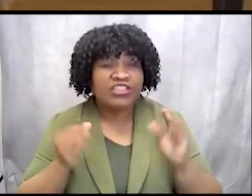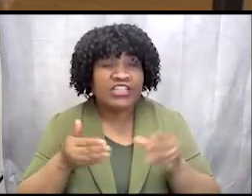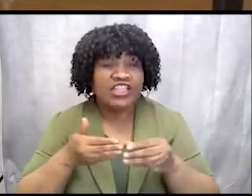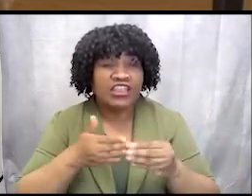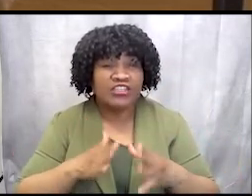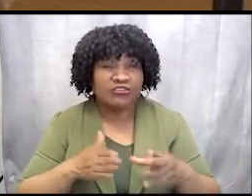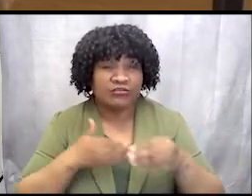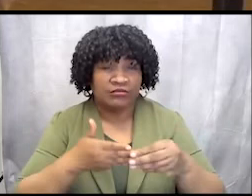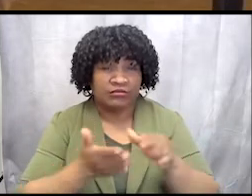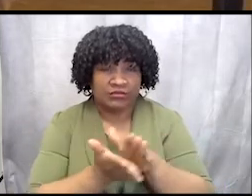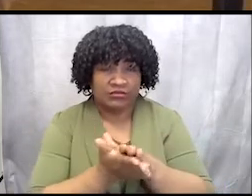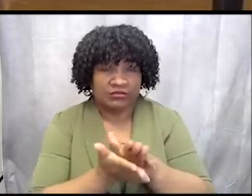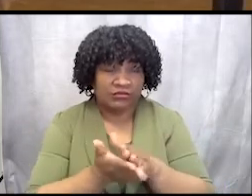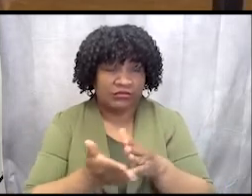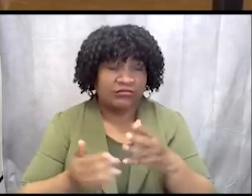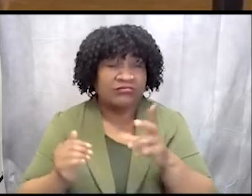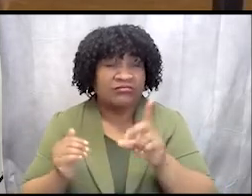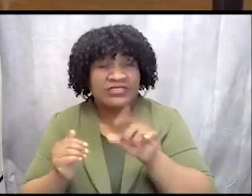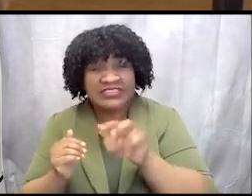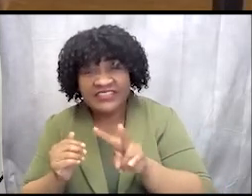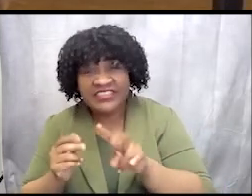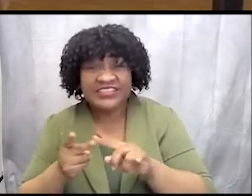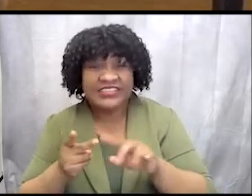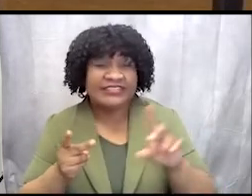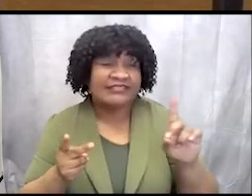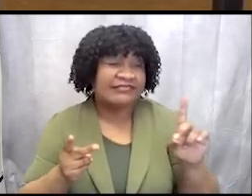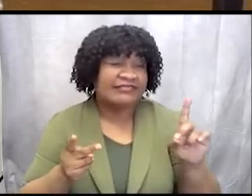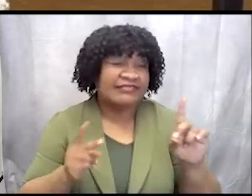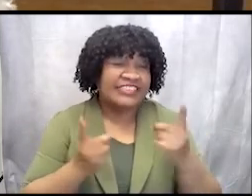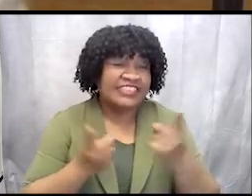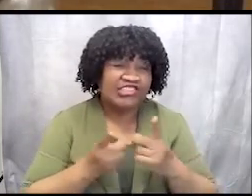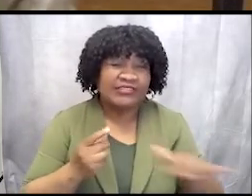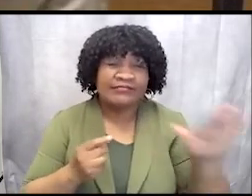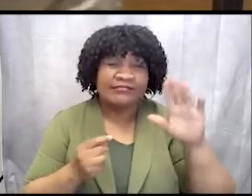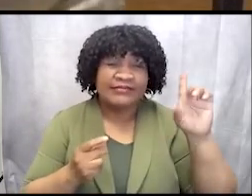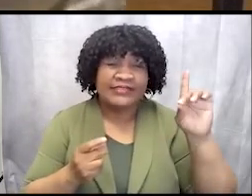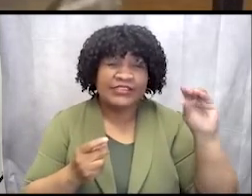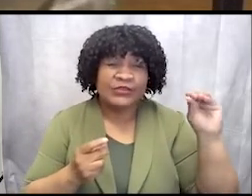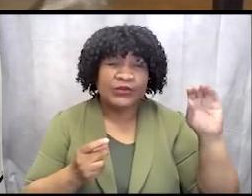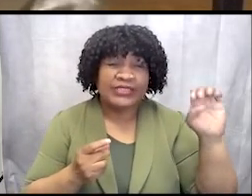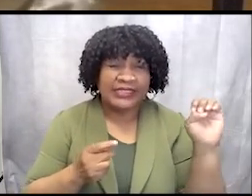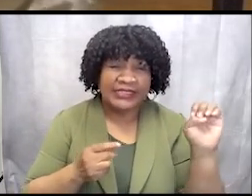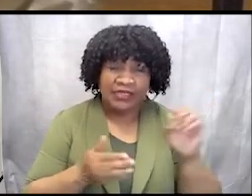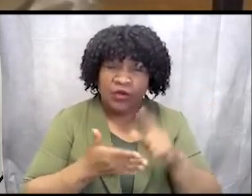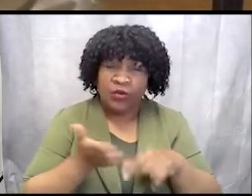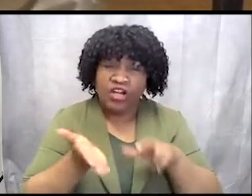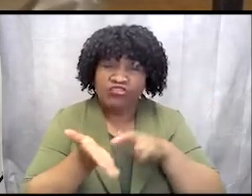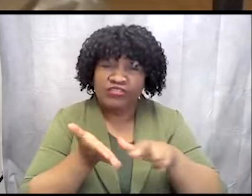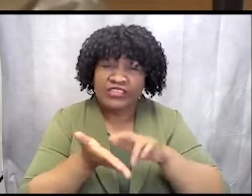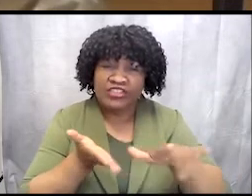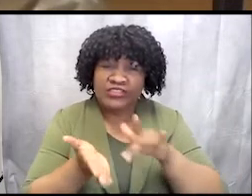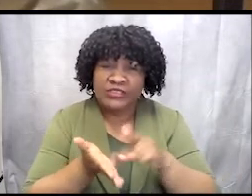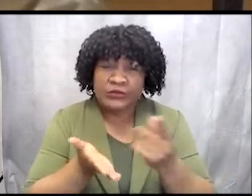to lead schools, divisions, and districts throughout the DOE and the state, what role should research centers play